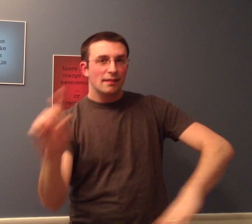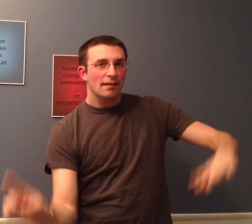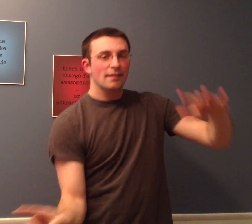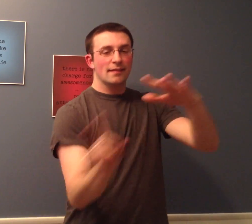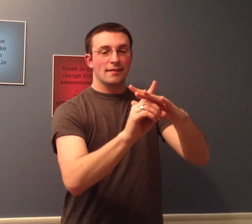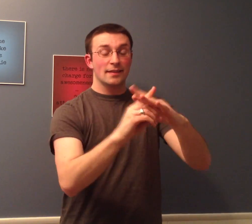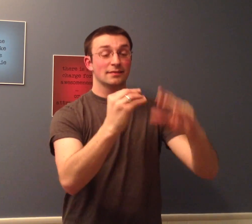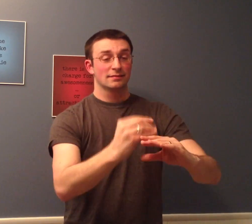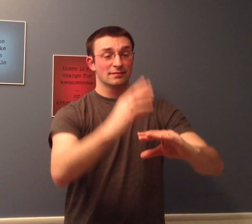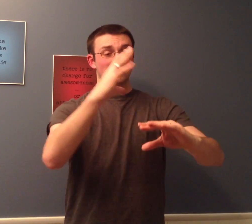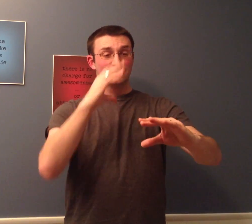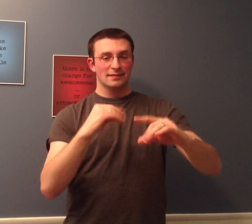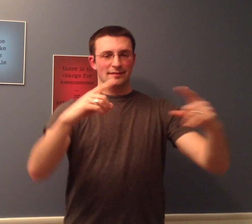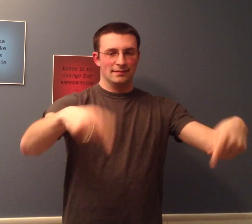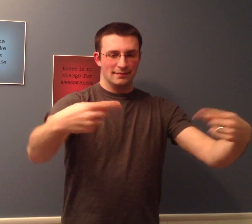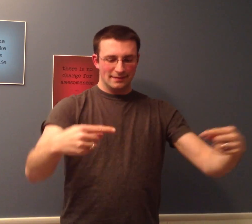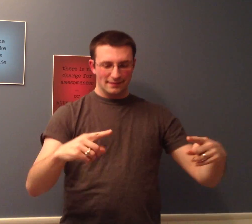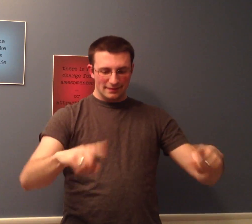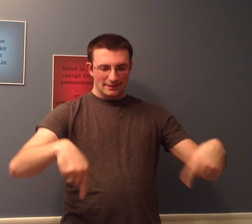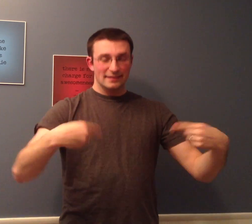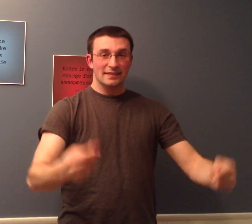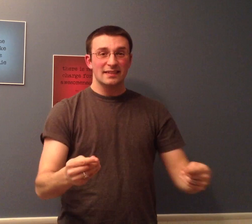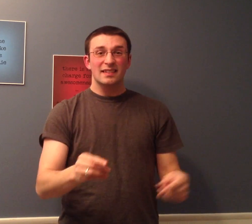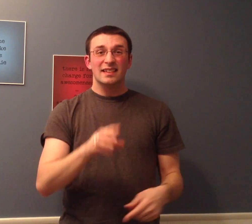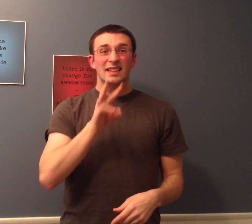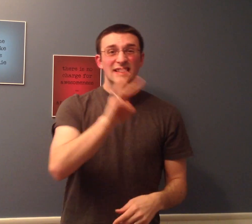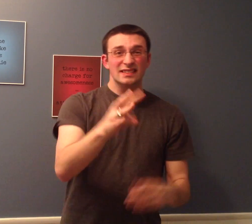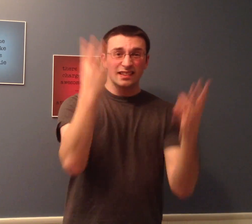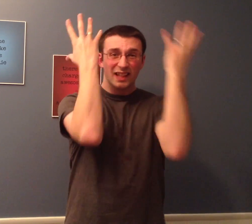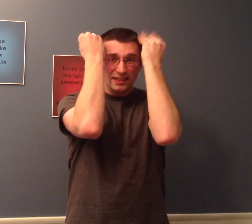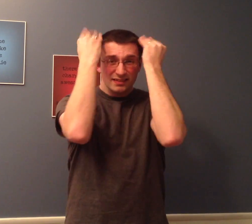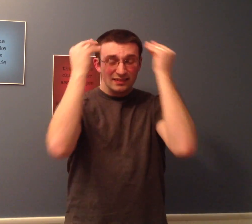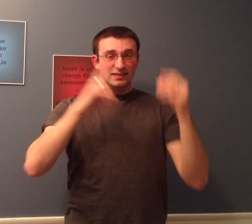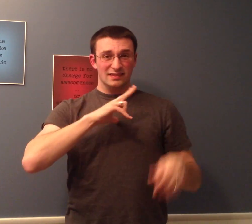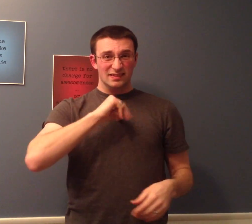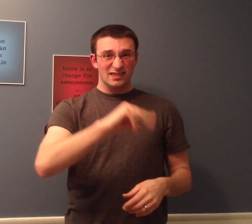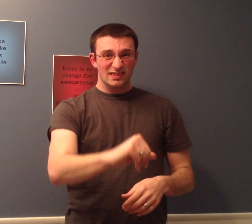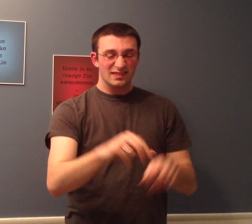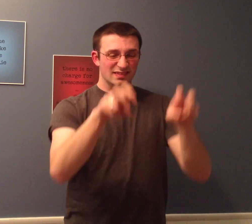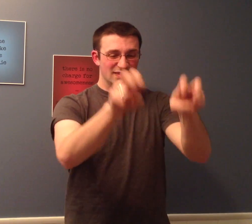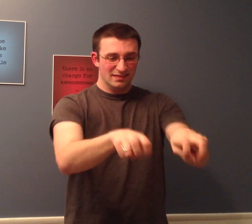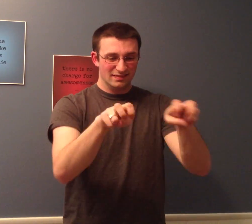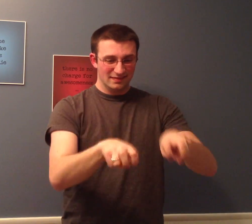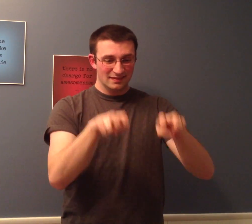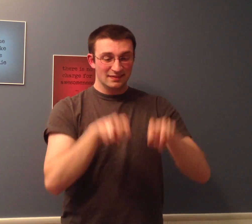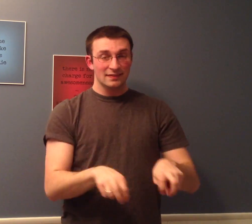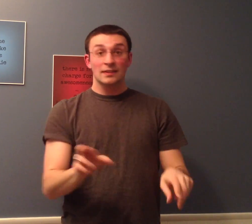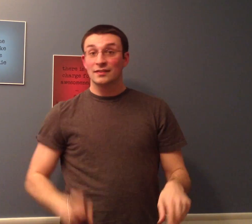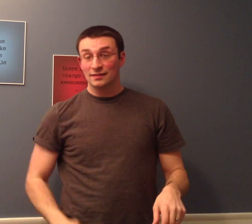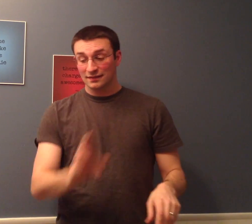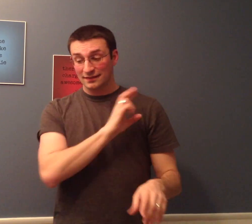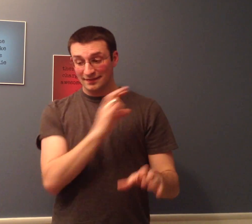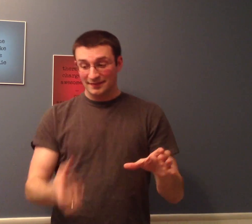before her, a cig boach and hix white sorses to take her to the bancy fall. But he said,